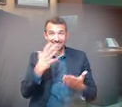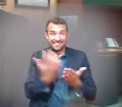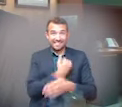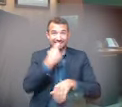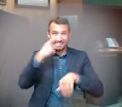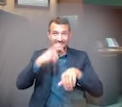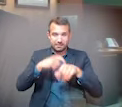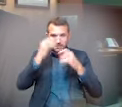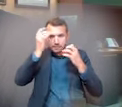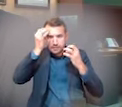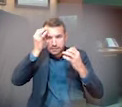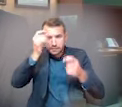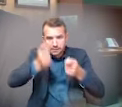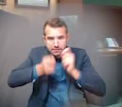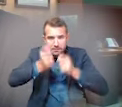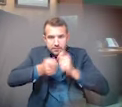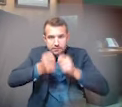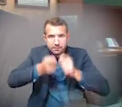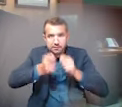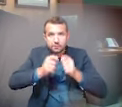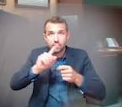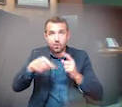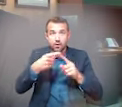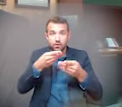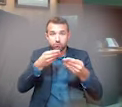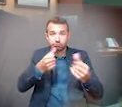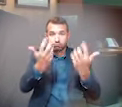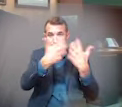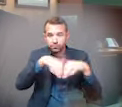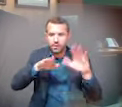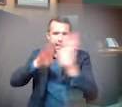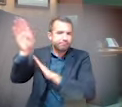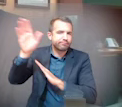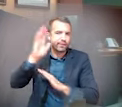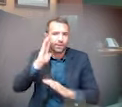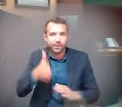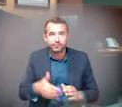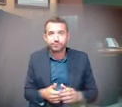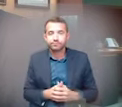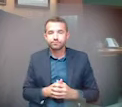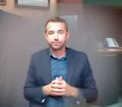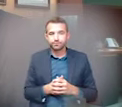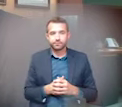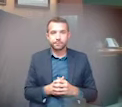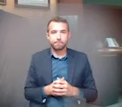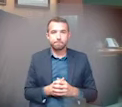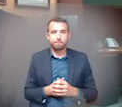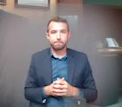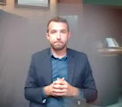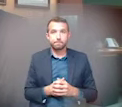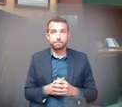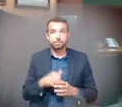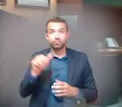And then just the last one I'm going to throw in there is one of the ways in which we make sure we change things is that we get out there and we vote.